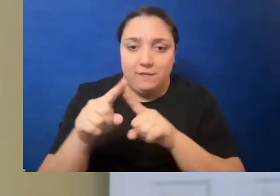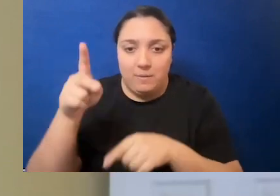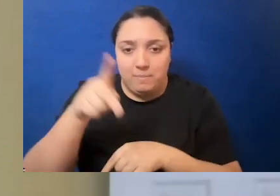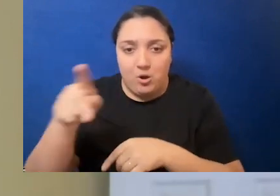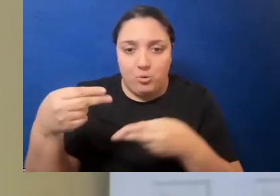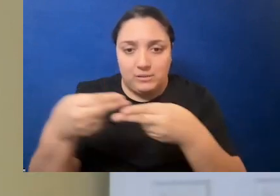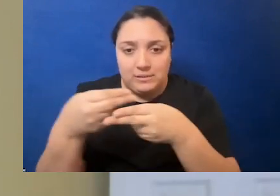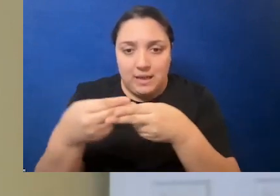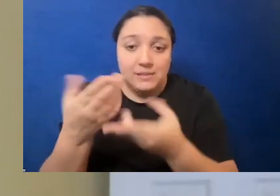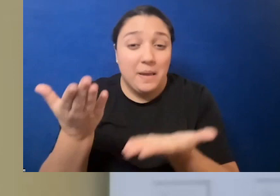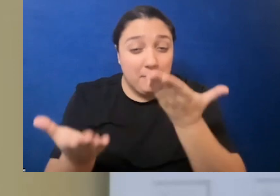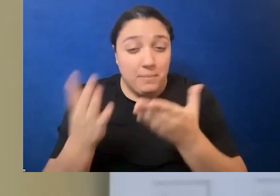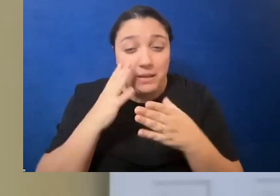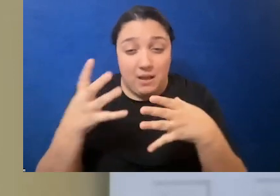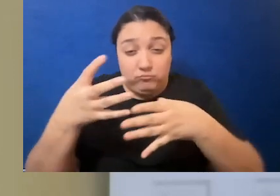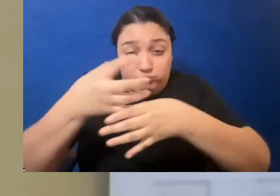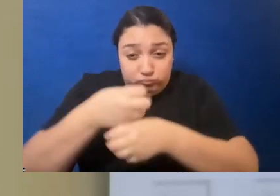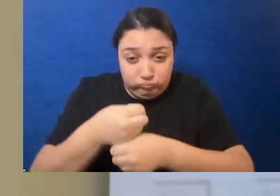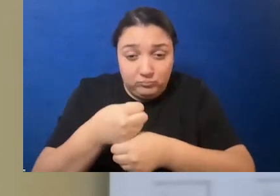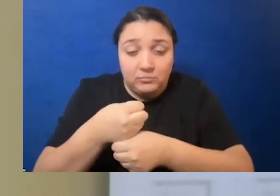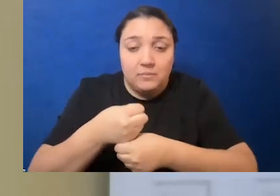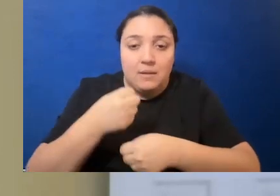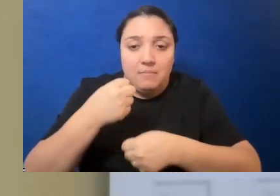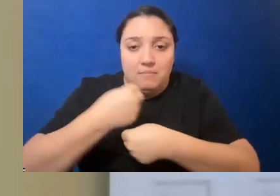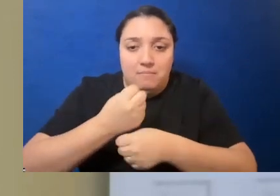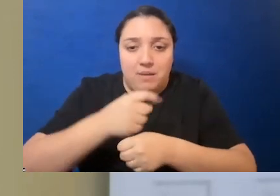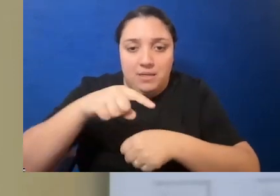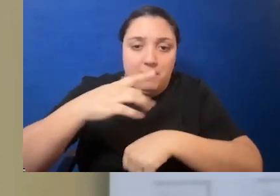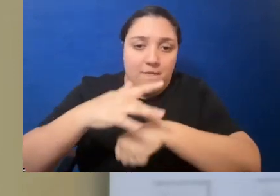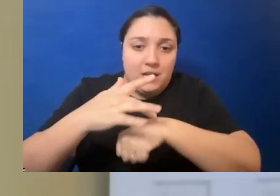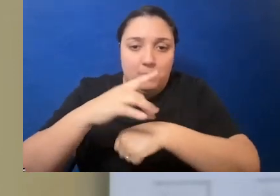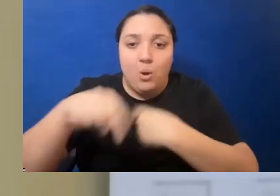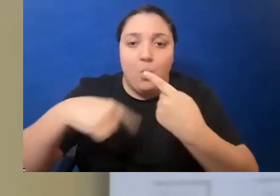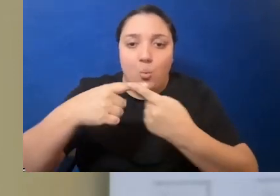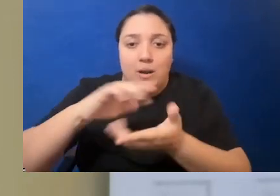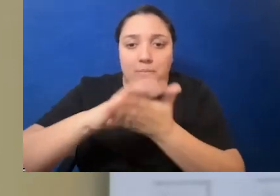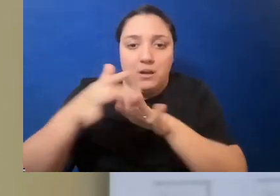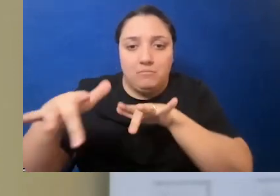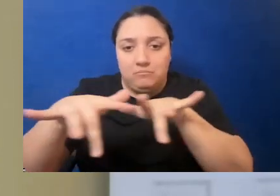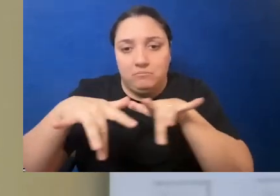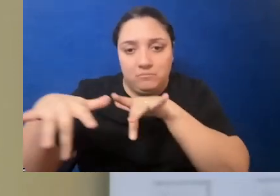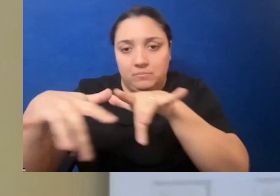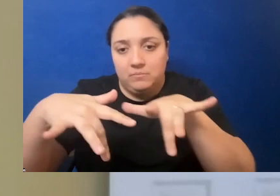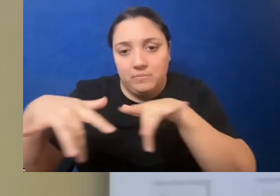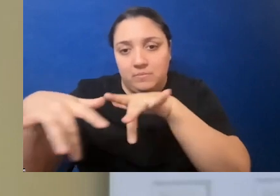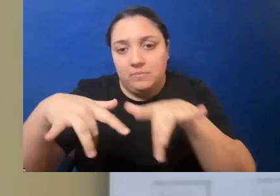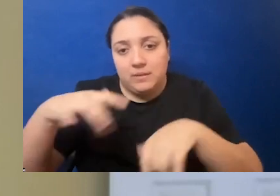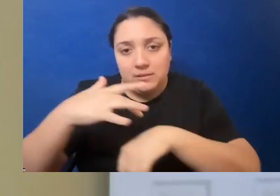MORE INFORMATION WILL FOLLOW ON THAT. AGAIN, PLEASE, PLEASE, PLEASE COMPLETE THAT EVALUATION THAT IS GOING TO BE SENT TO YOU.